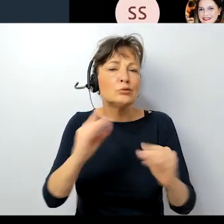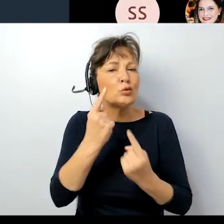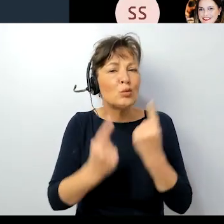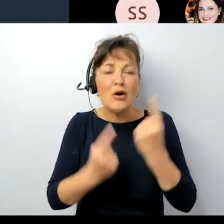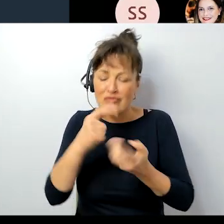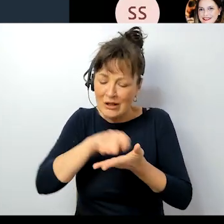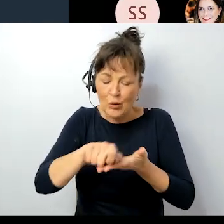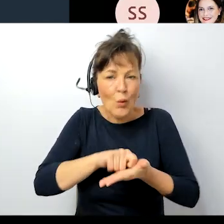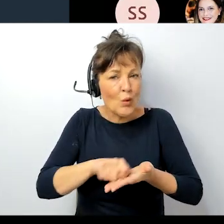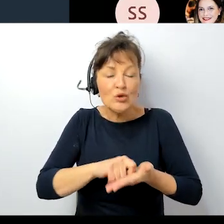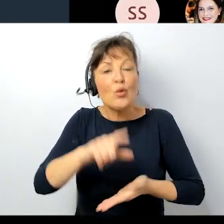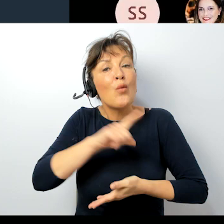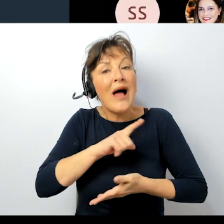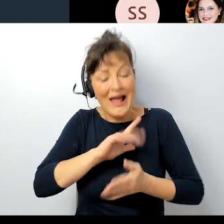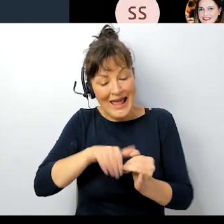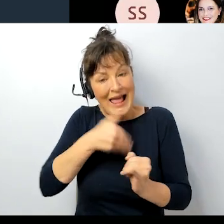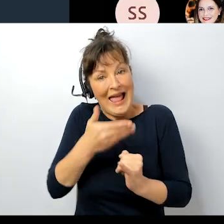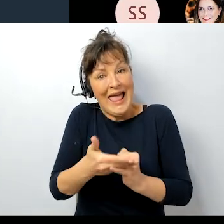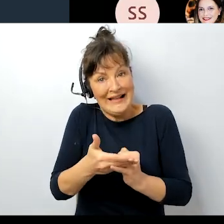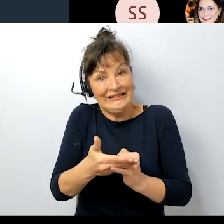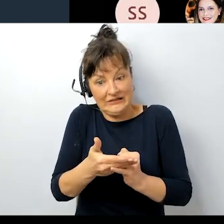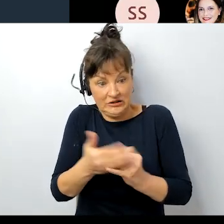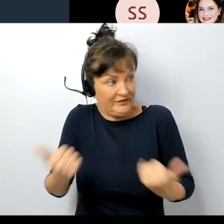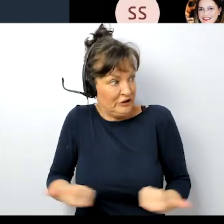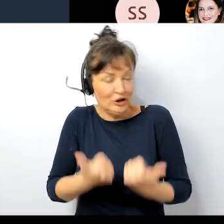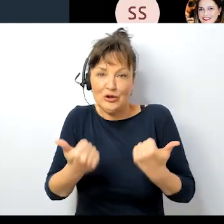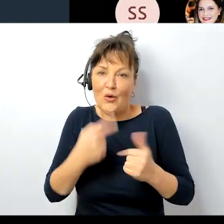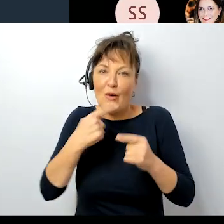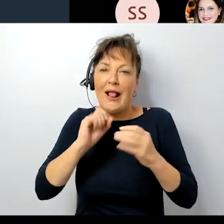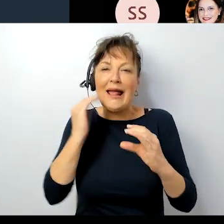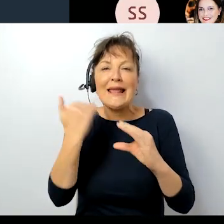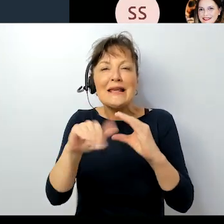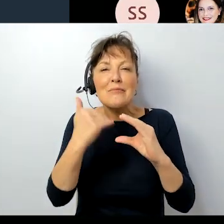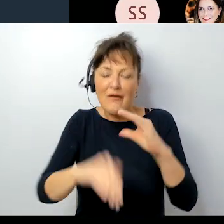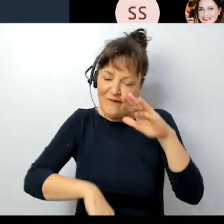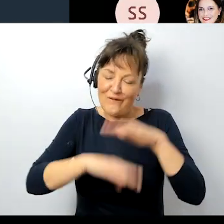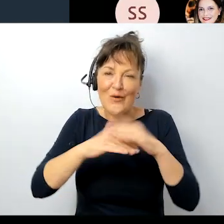But please don't worry about taking notes on any of this - we will send all the information to